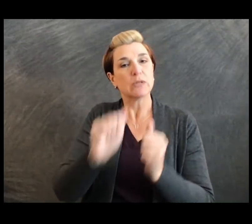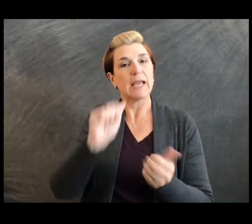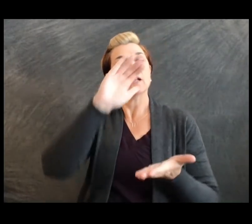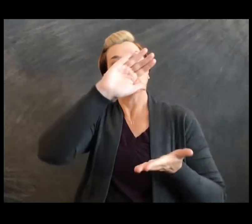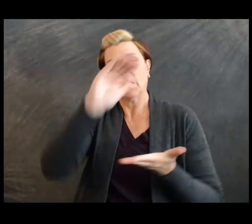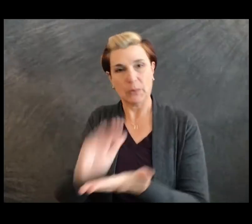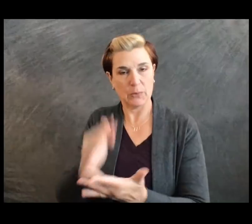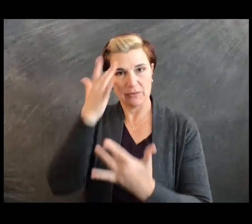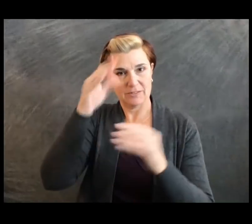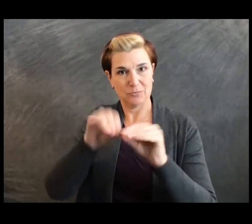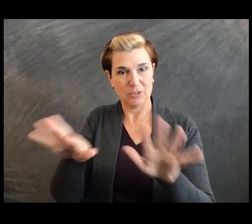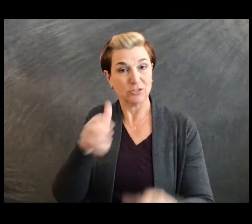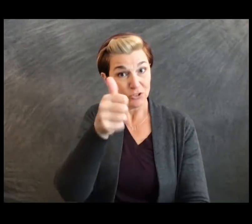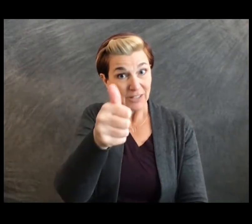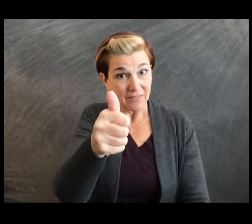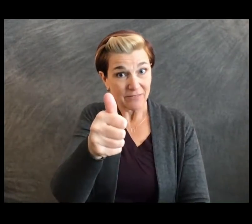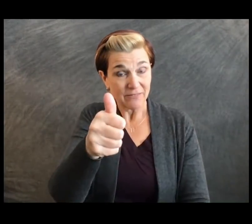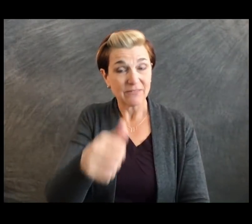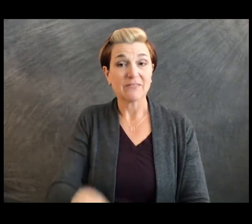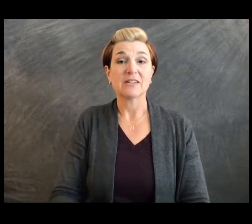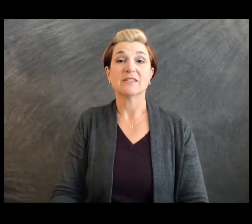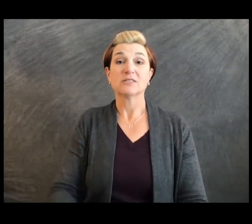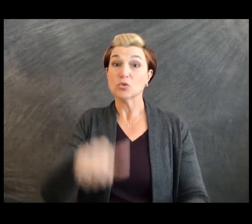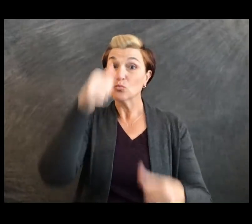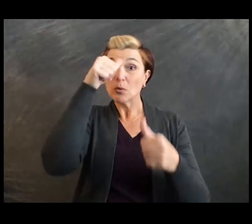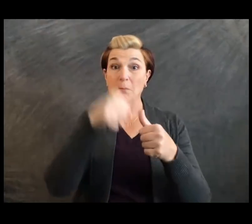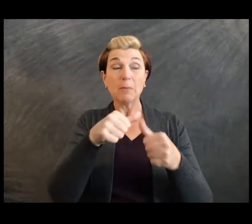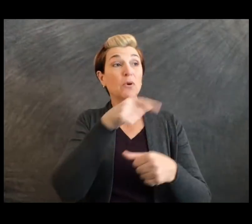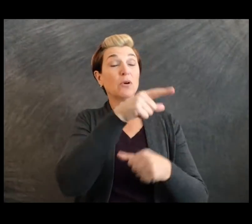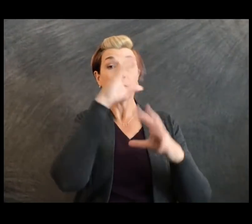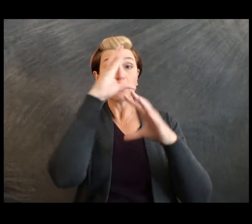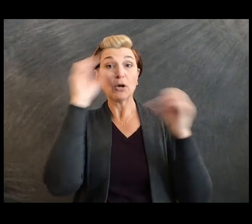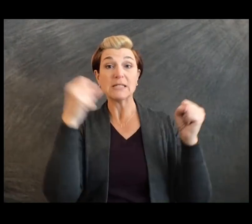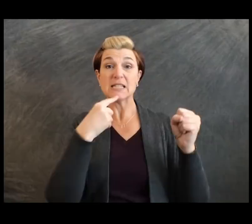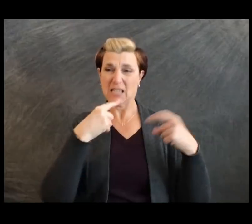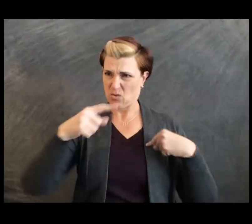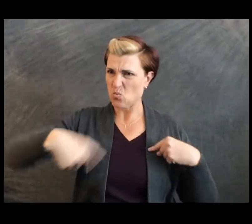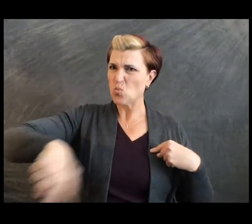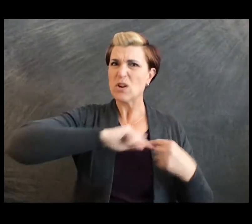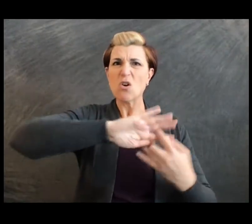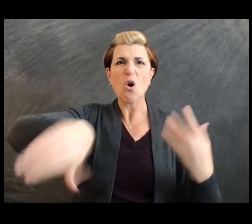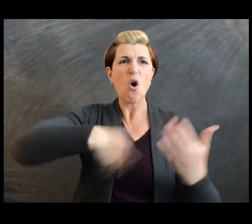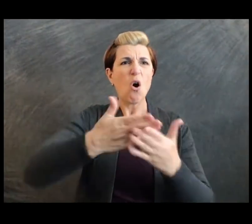says often remember we're all in this together and also remember that that for